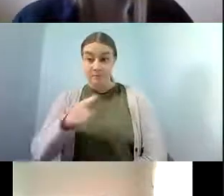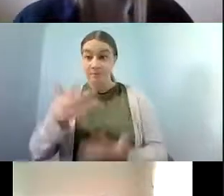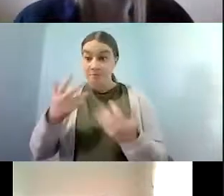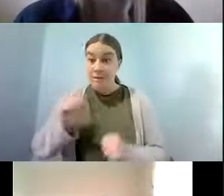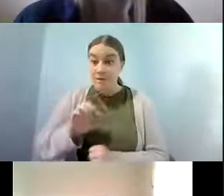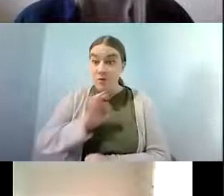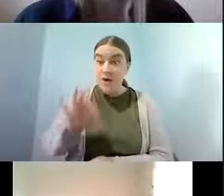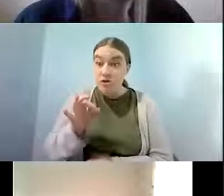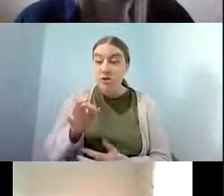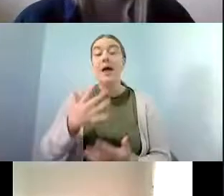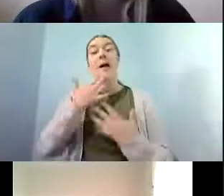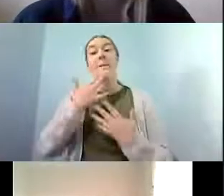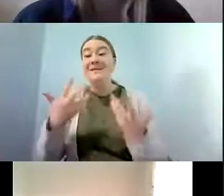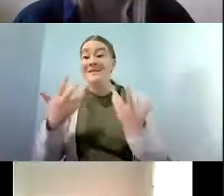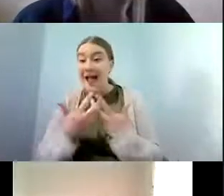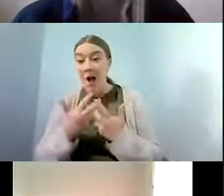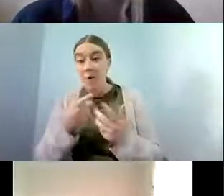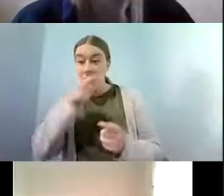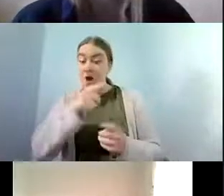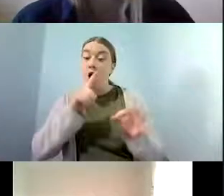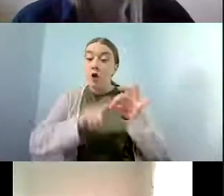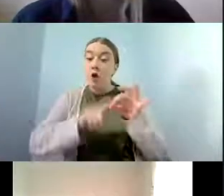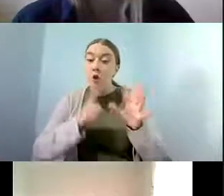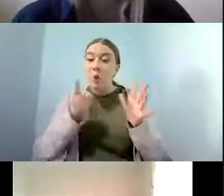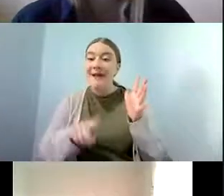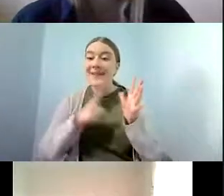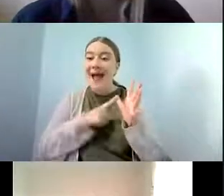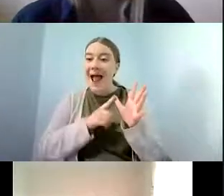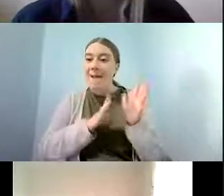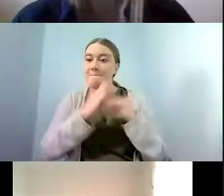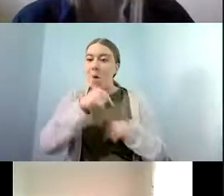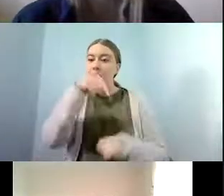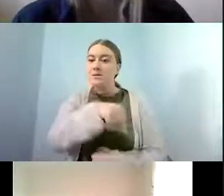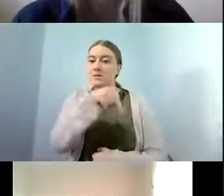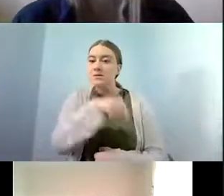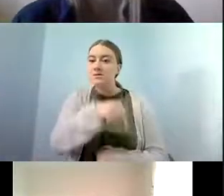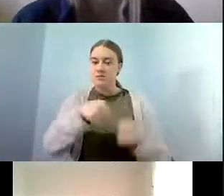feel free to submit this through the q a box which you'll find at the bottom of your screen